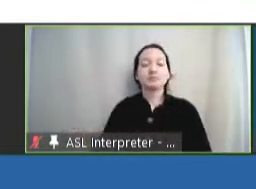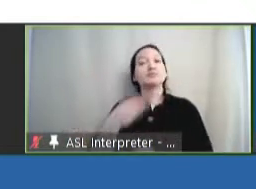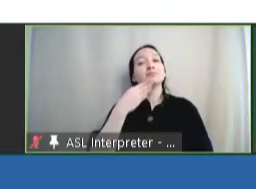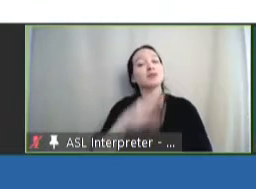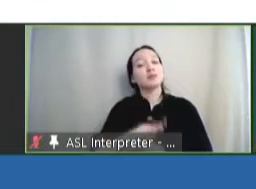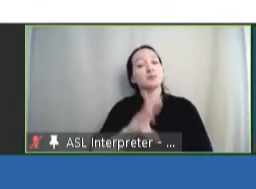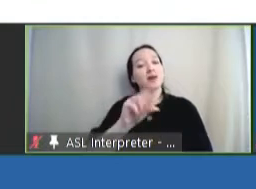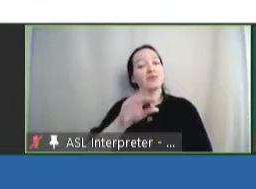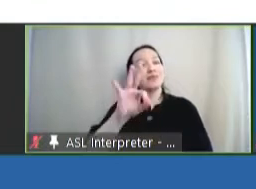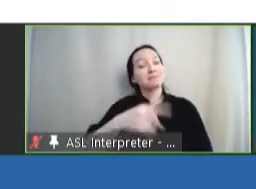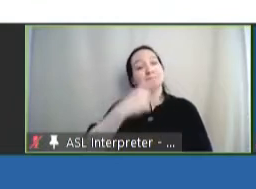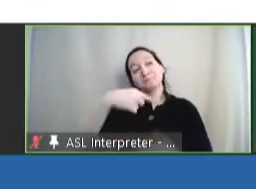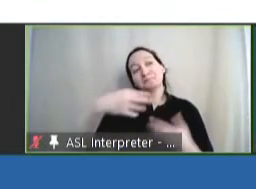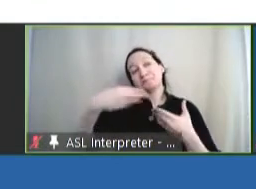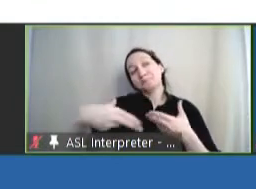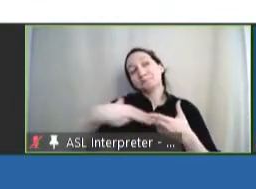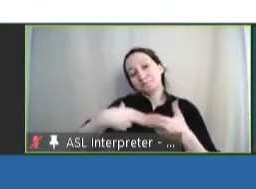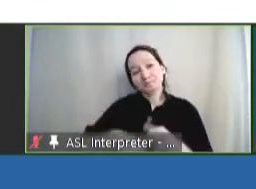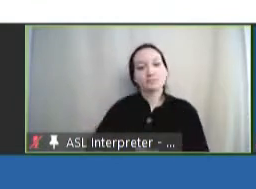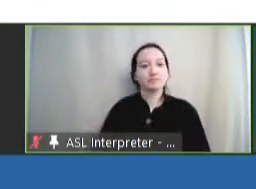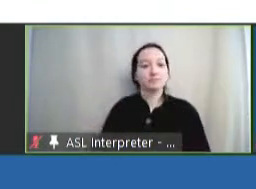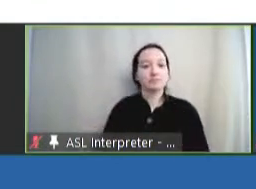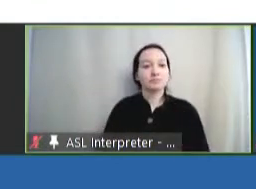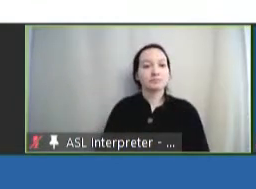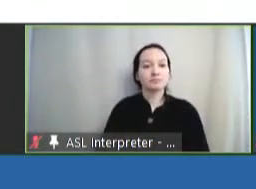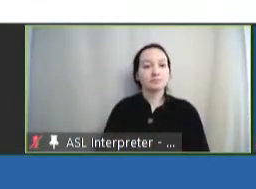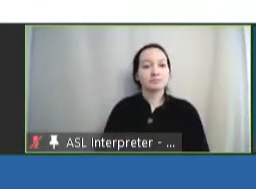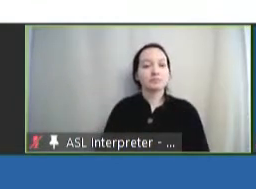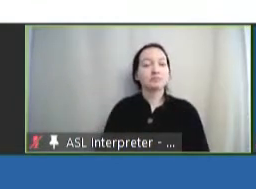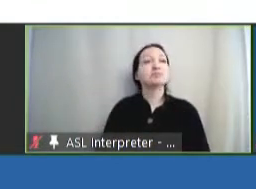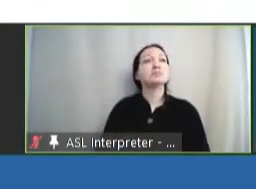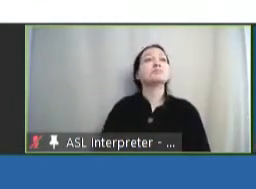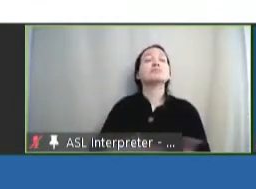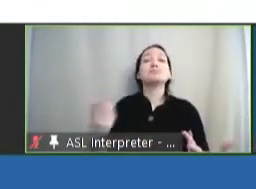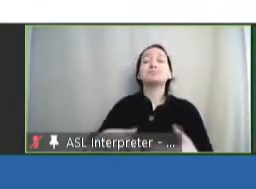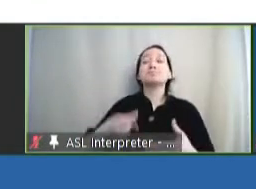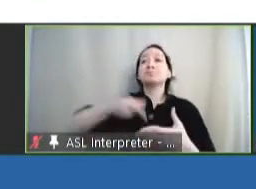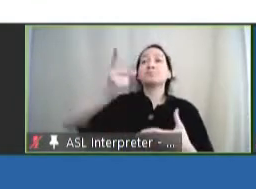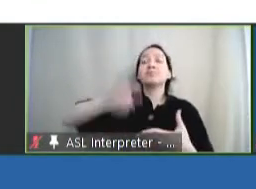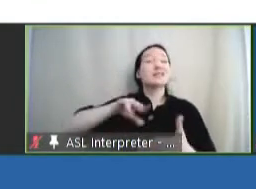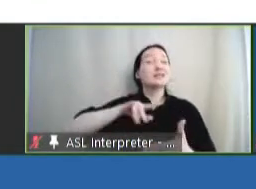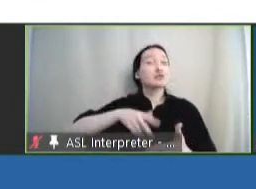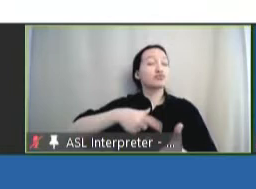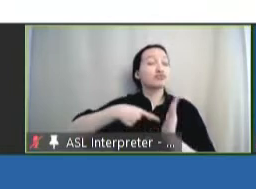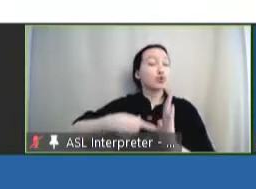Next slide, please. So, in conclusion, our study shows that the initial county-level